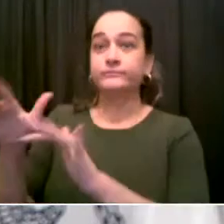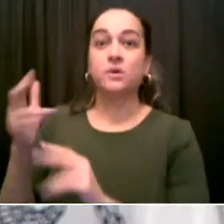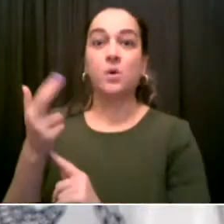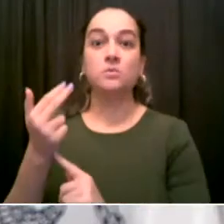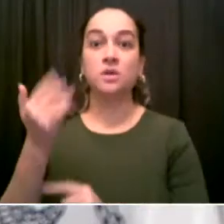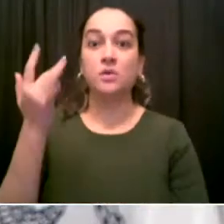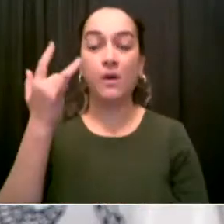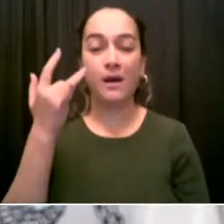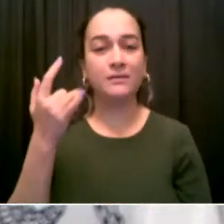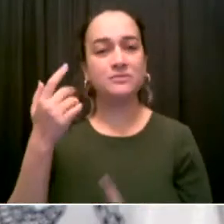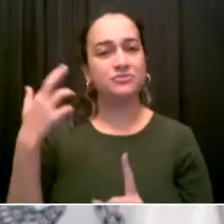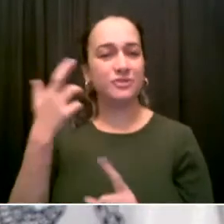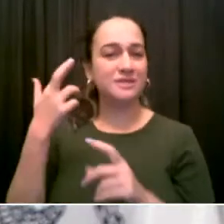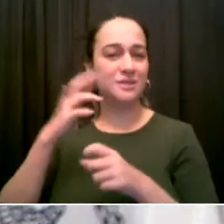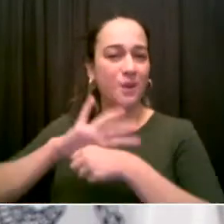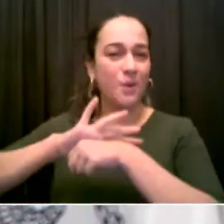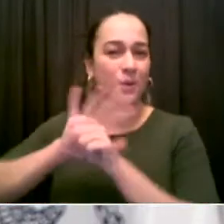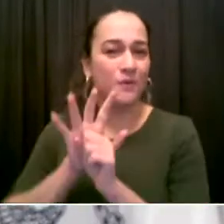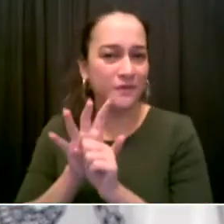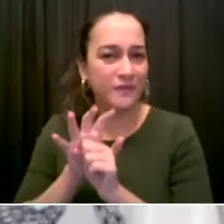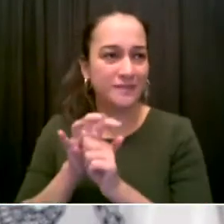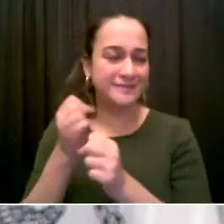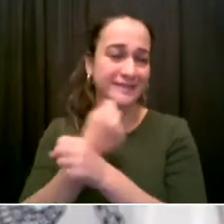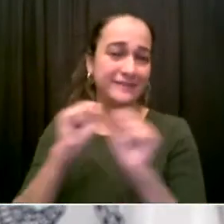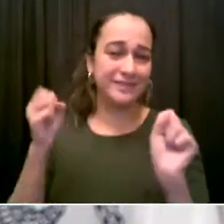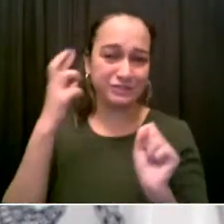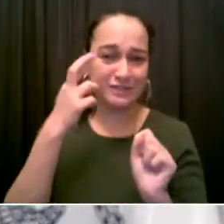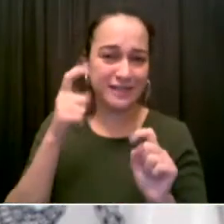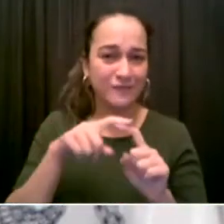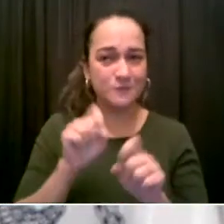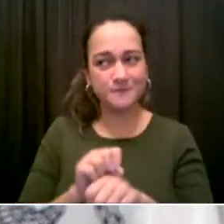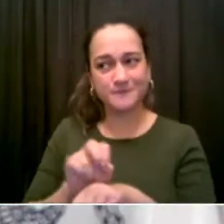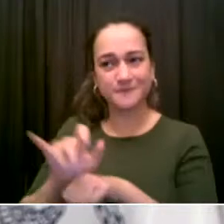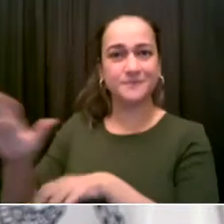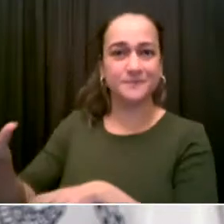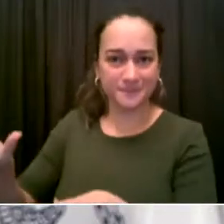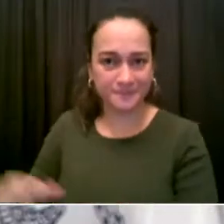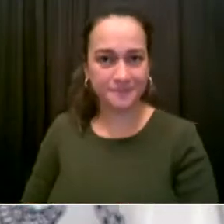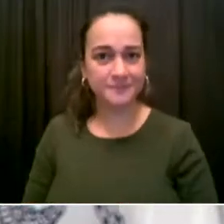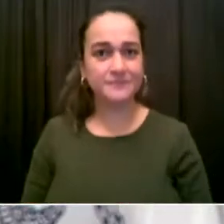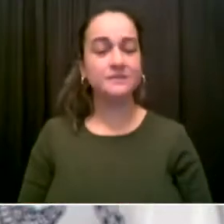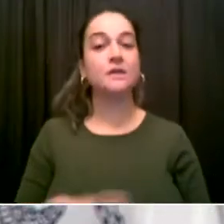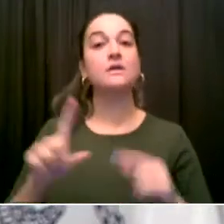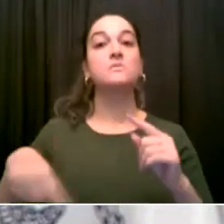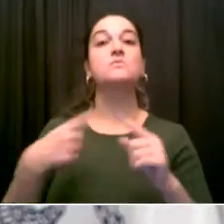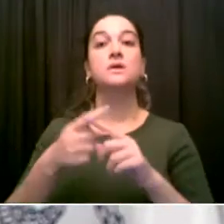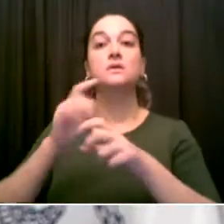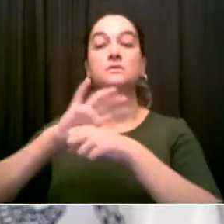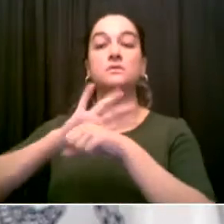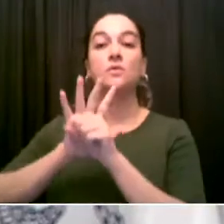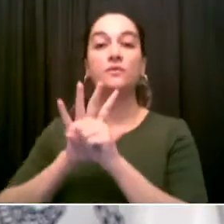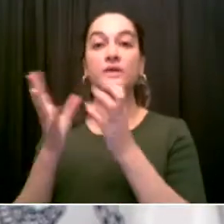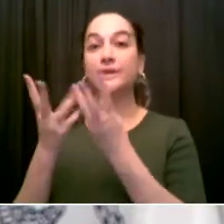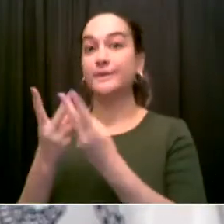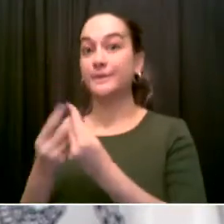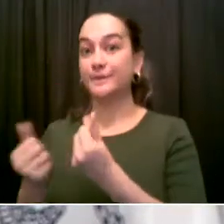ONLY REASON WE WENT INO TIT WAS BECAUSE OF E TH GLOBAL PANDEMIC. AS THE PANDEMIC